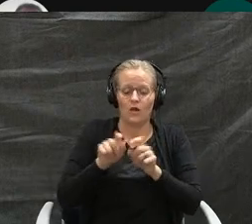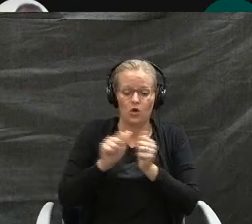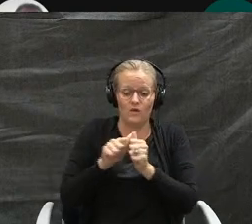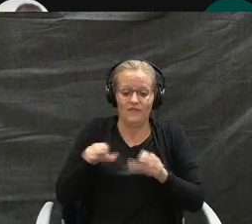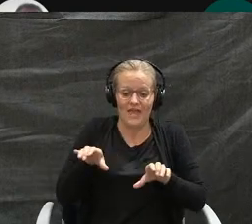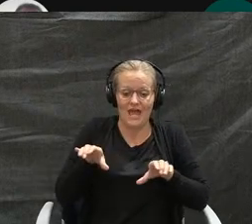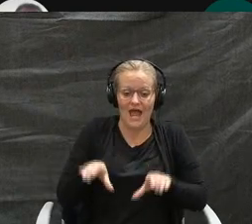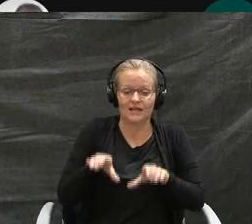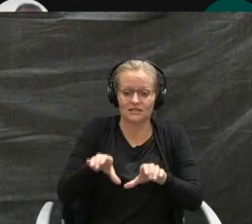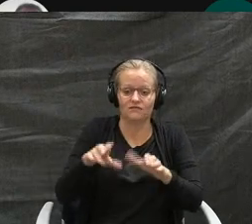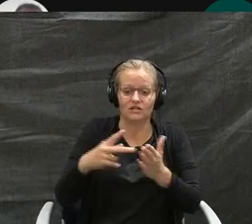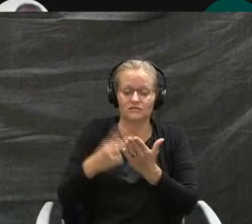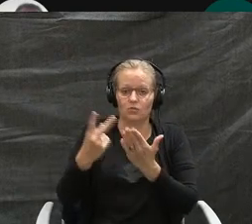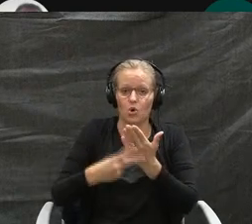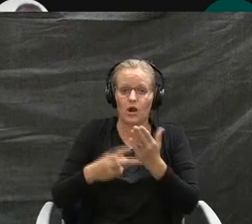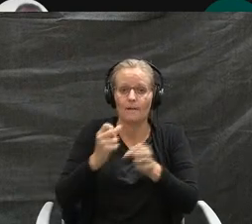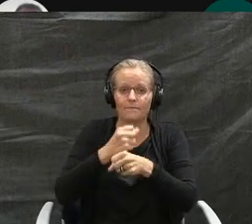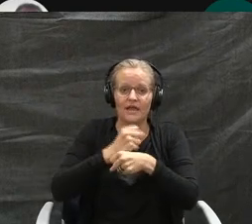sure we find ways for that to happen.